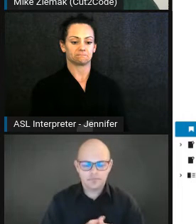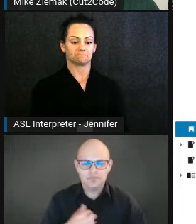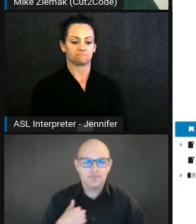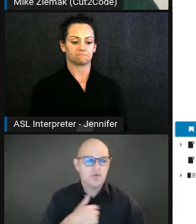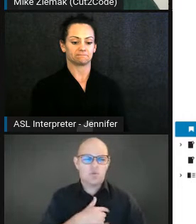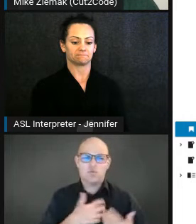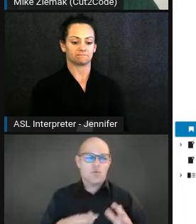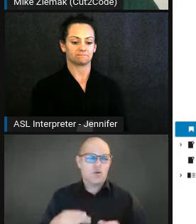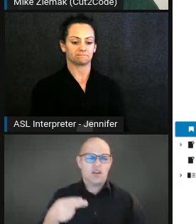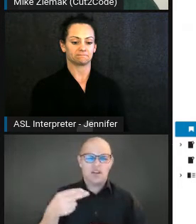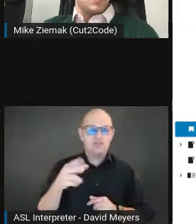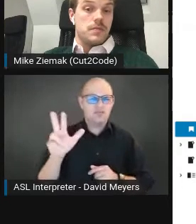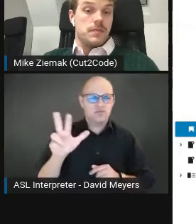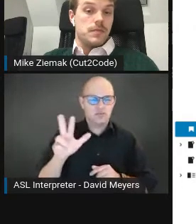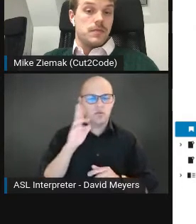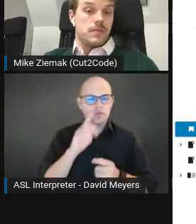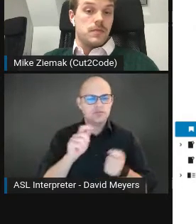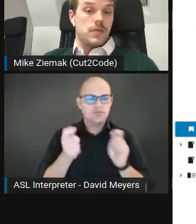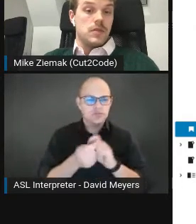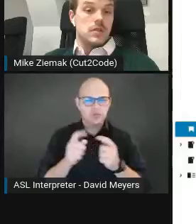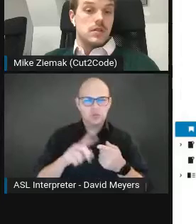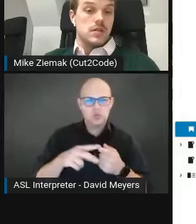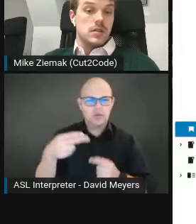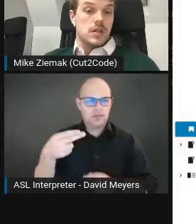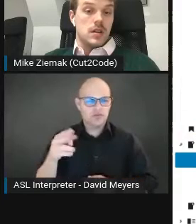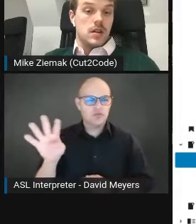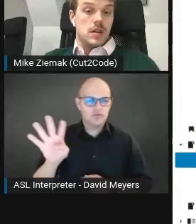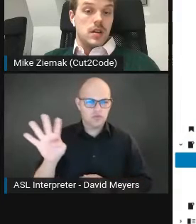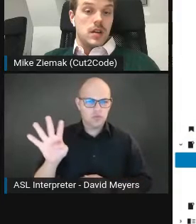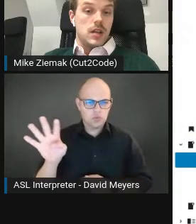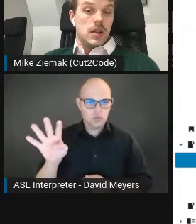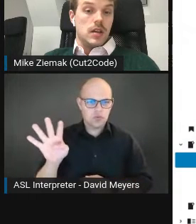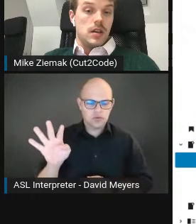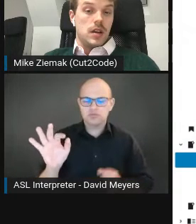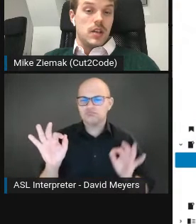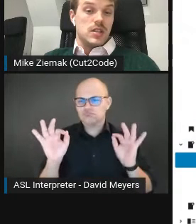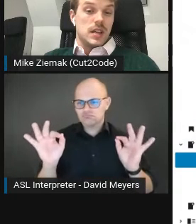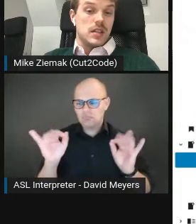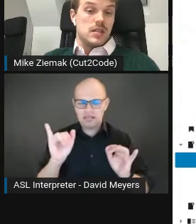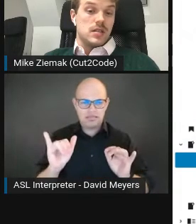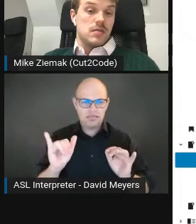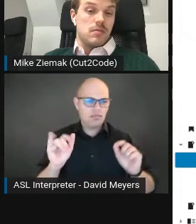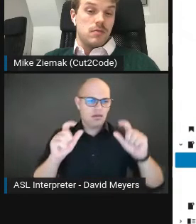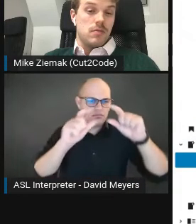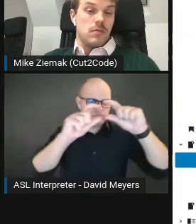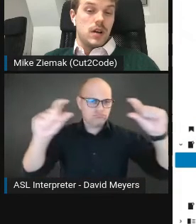Let's make it an H4, for instance, heading H6,